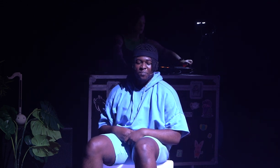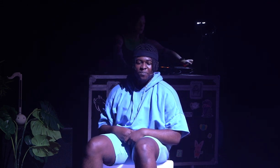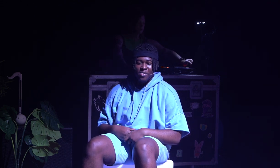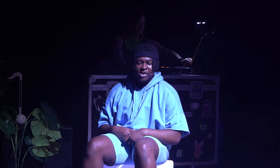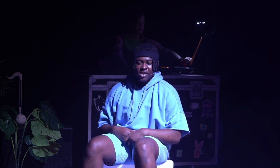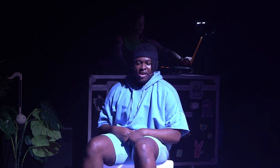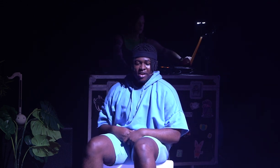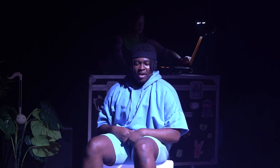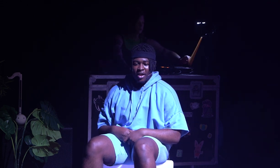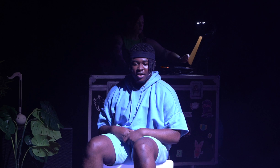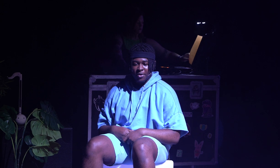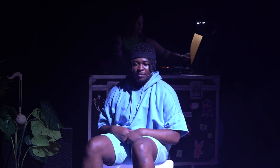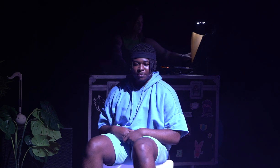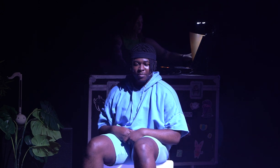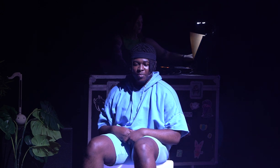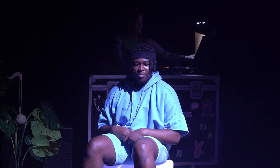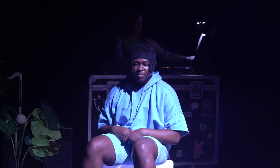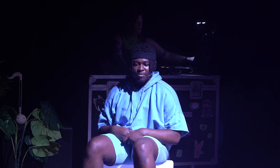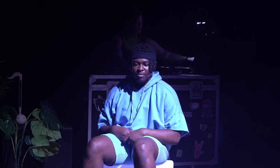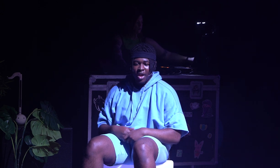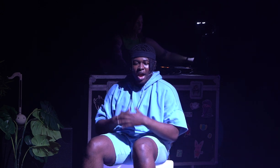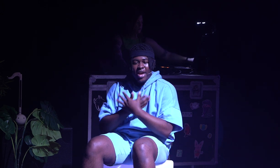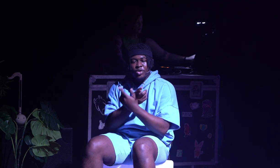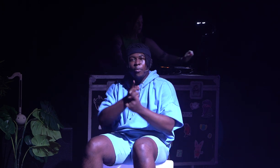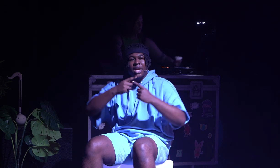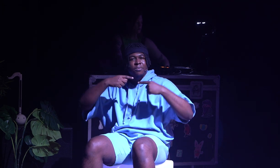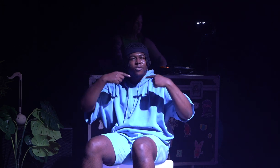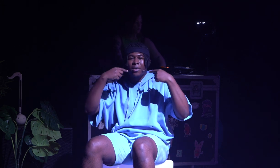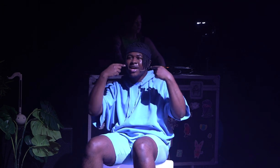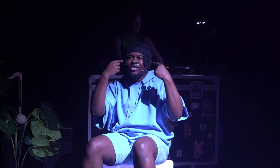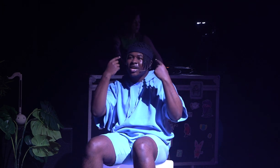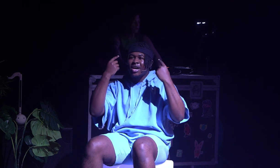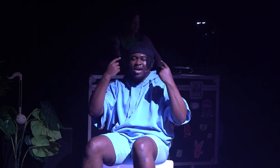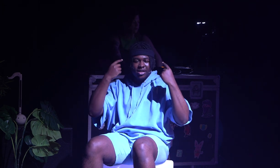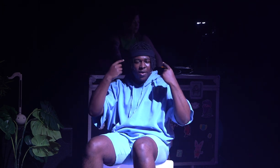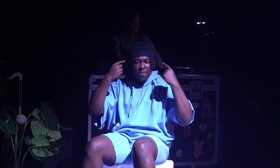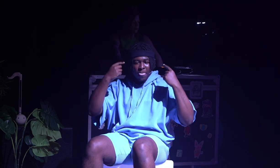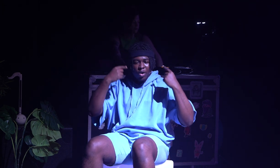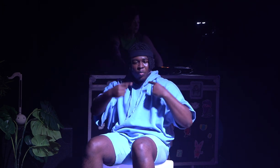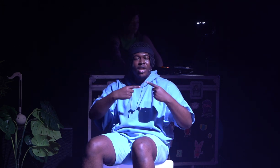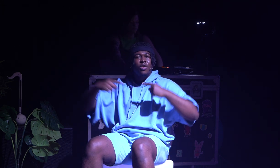Angel beams from ear to ear and we